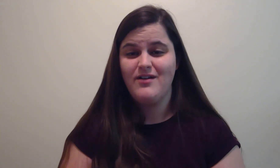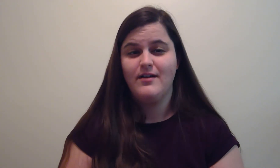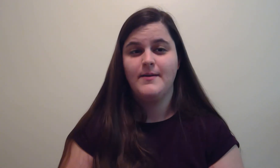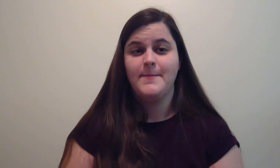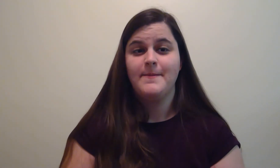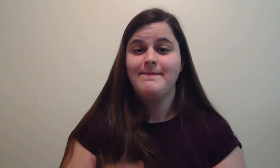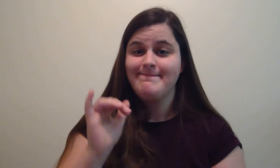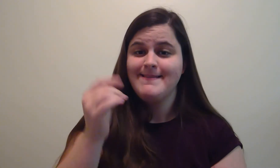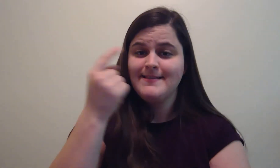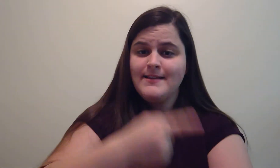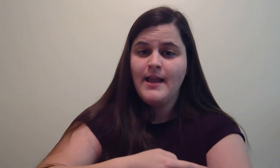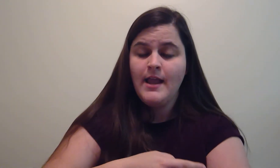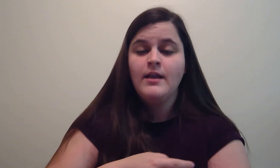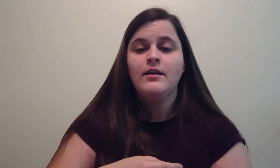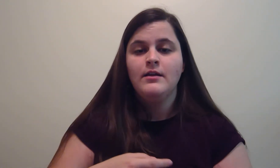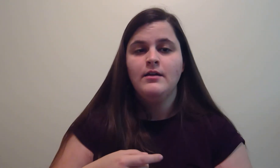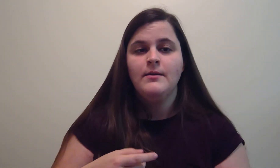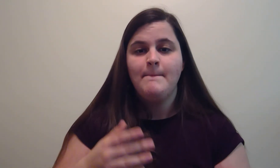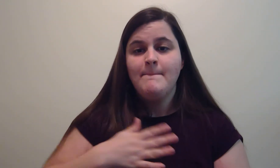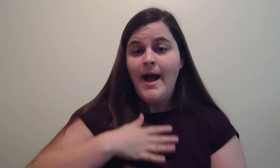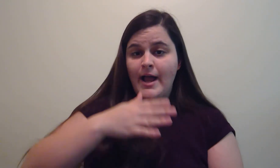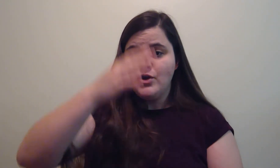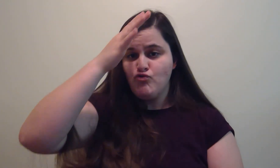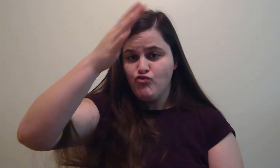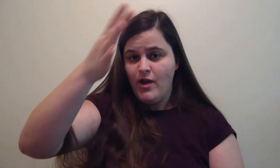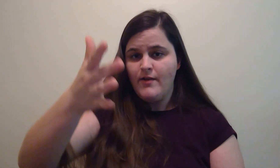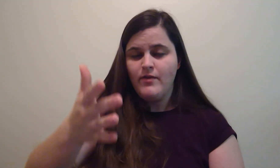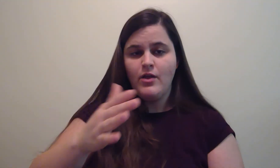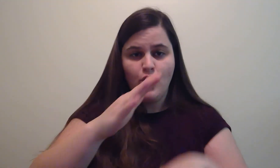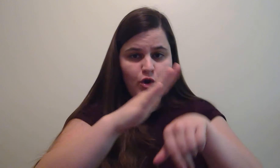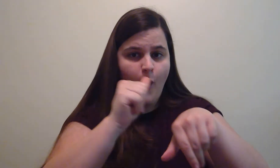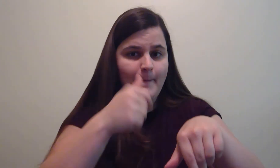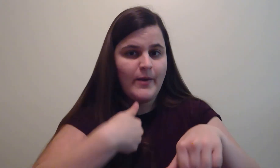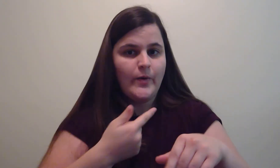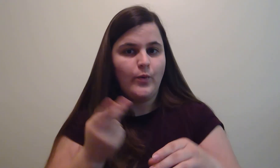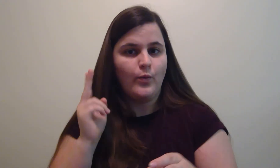either. Then that night, right before dinner, my grandfather's son me into the front room.